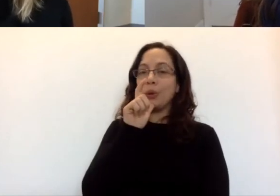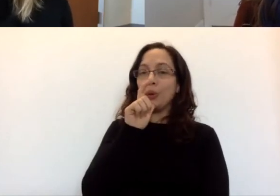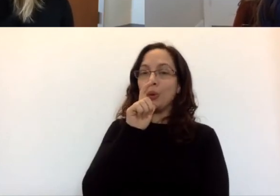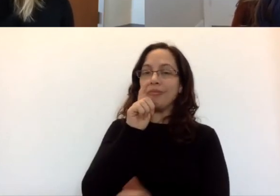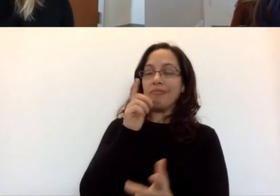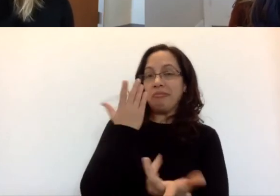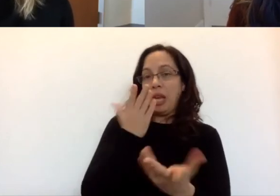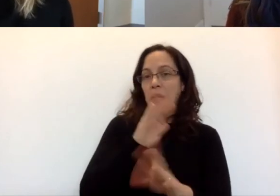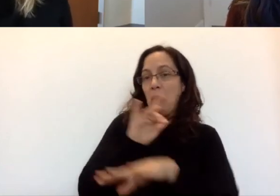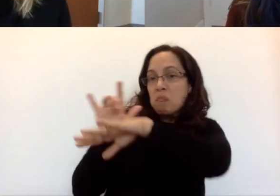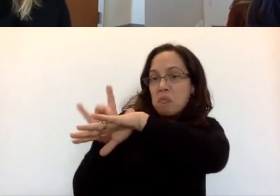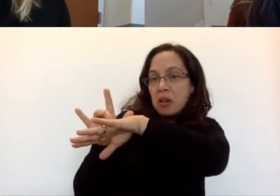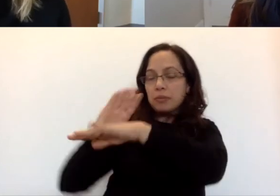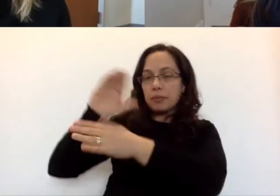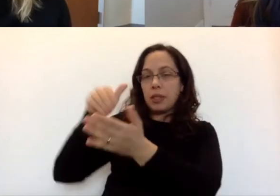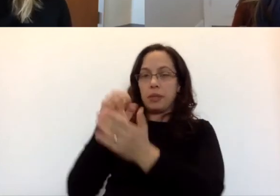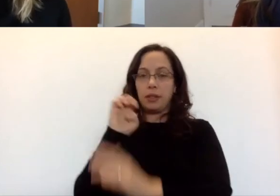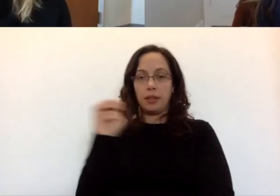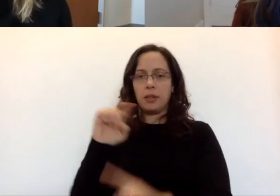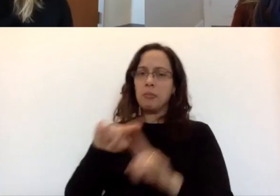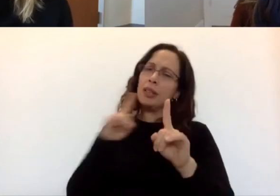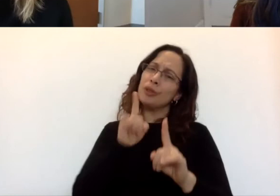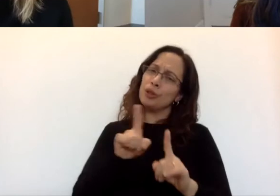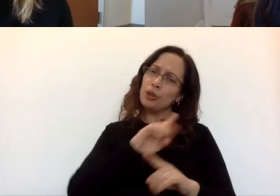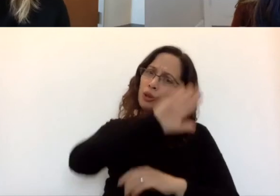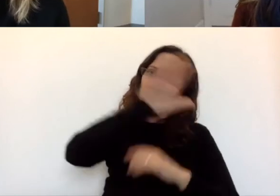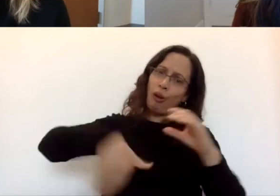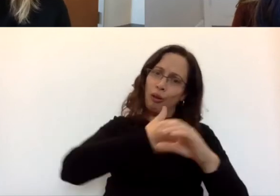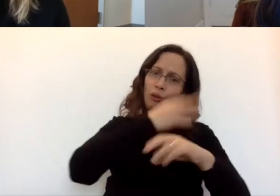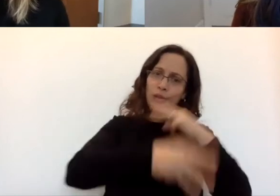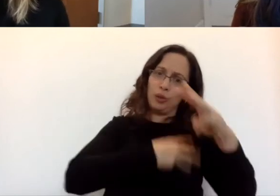and actually this is true kind of throughout the globe that so often when we talk about